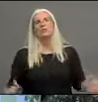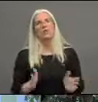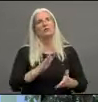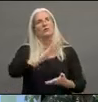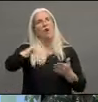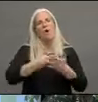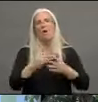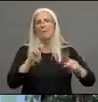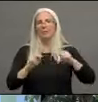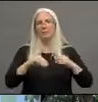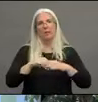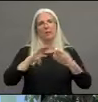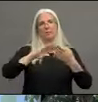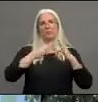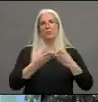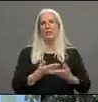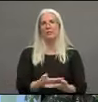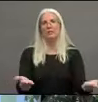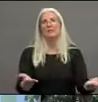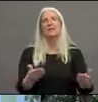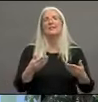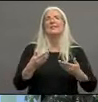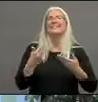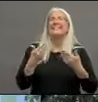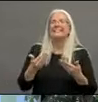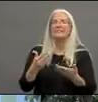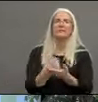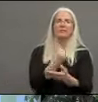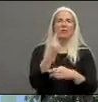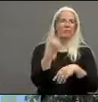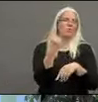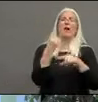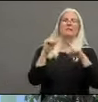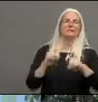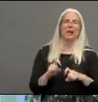for those that have contact with the public, those are health care workers,